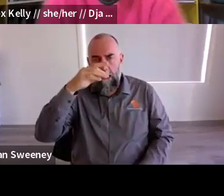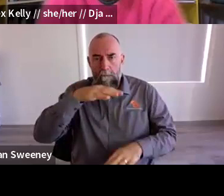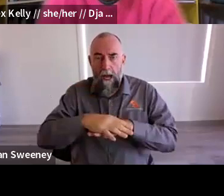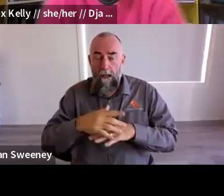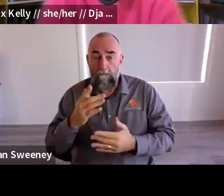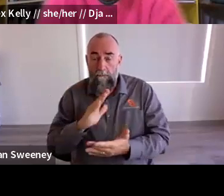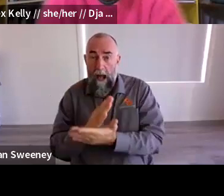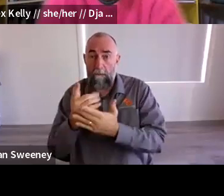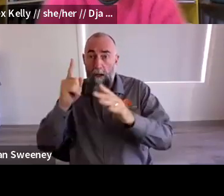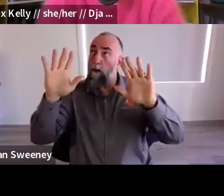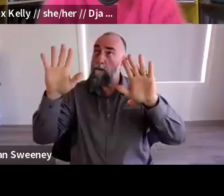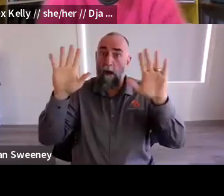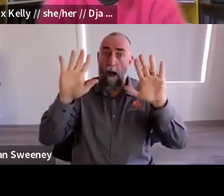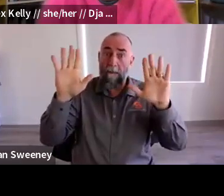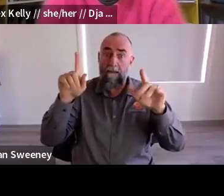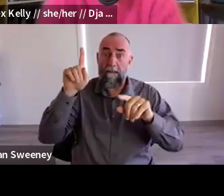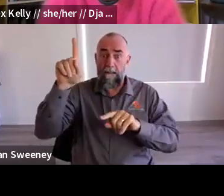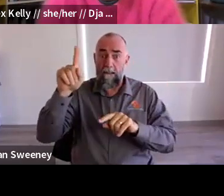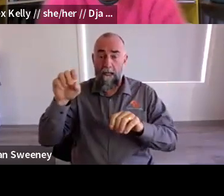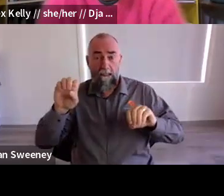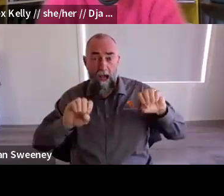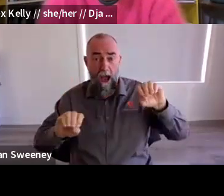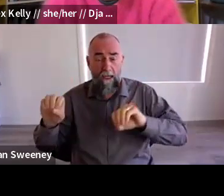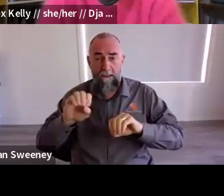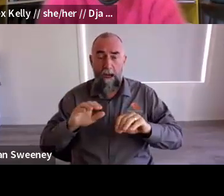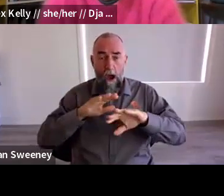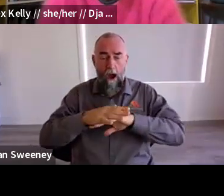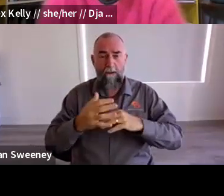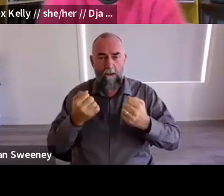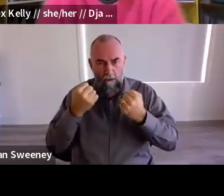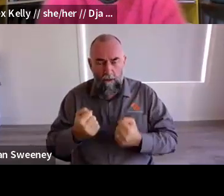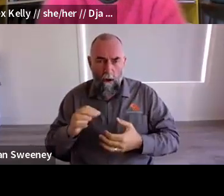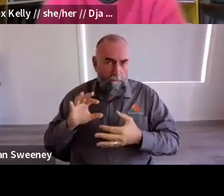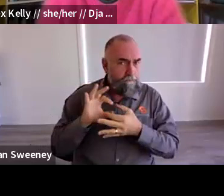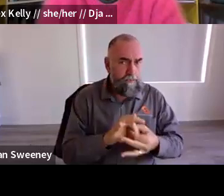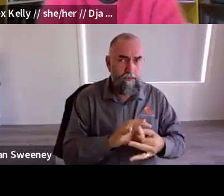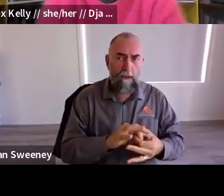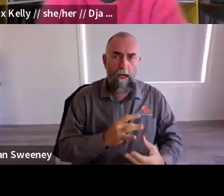starting to happen. I think the powerful thing the arts can do in this